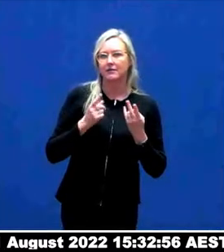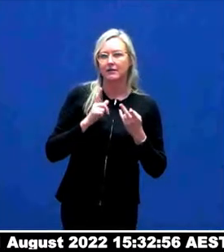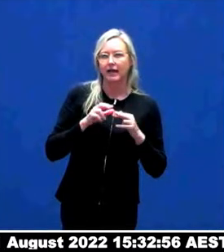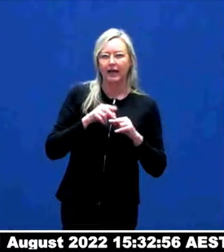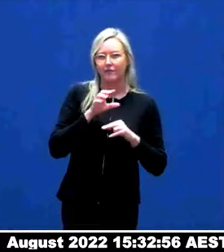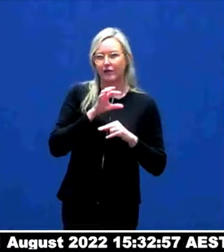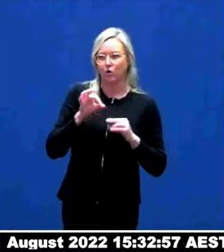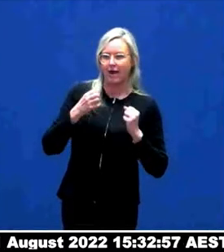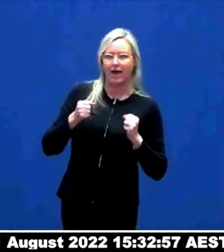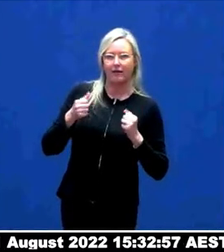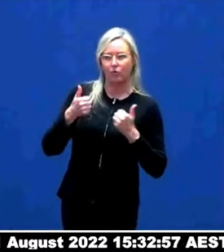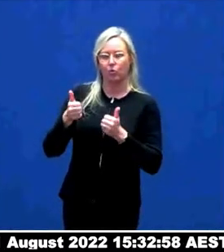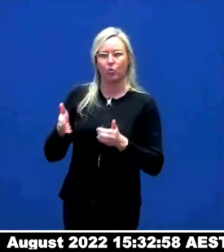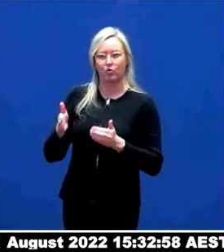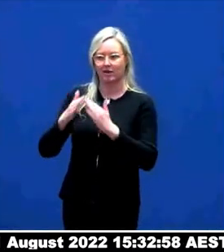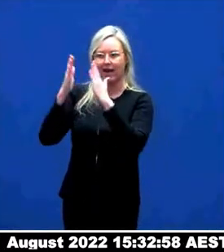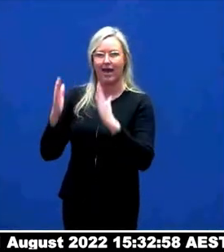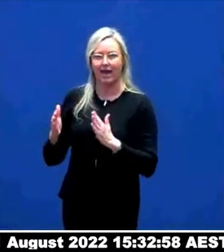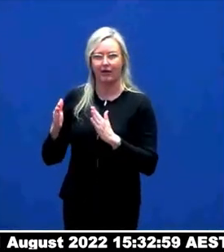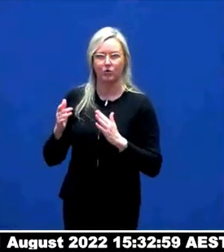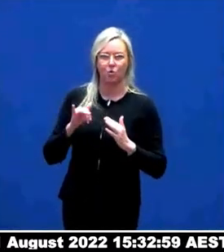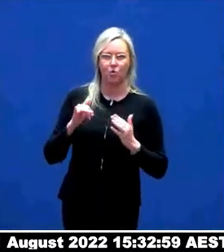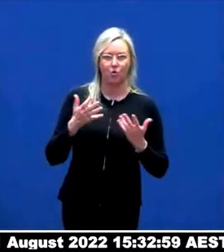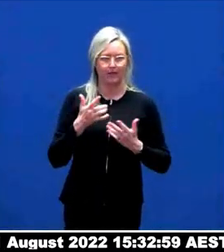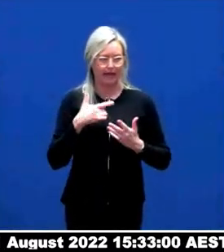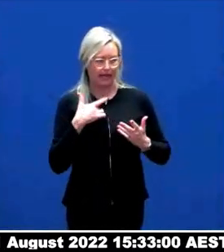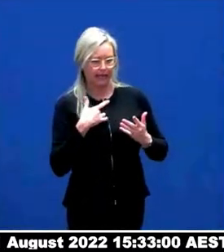ordinary housing, and their housing might not be so stable?